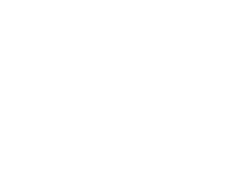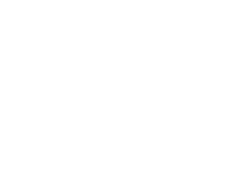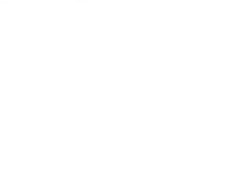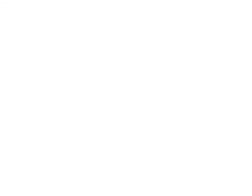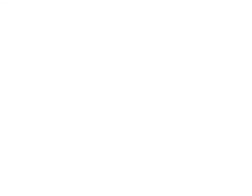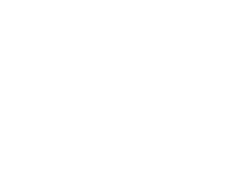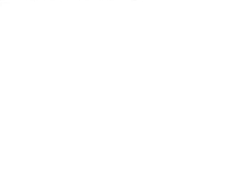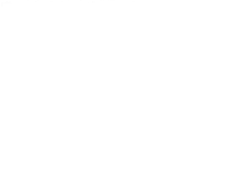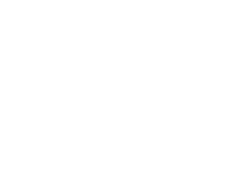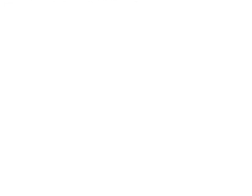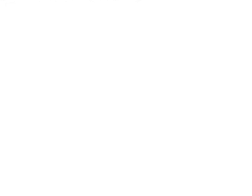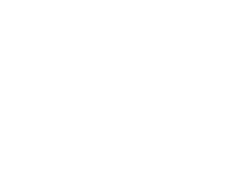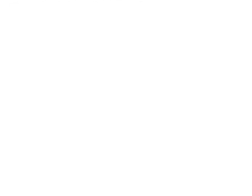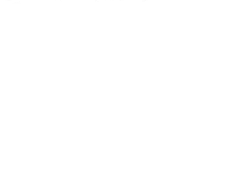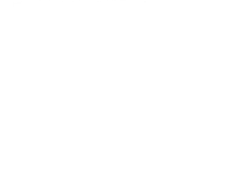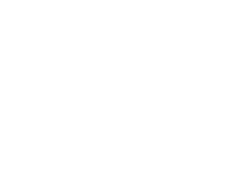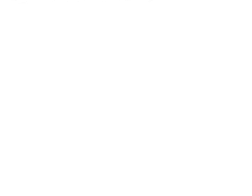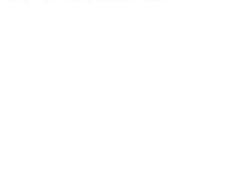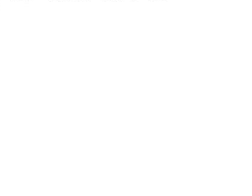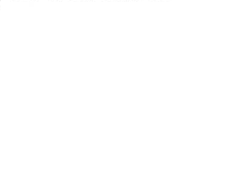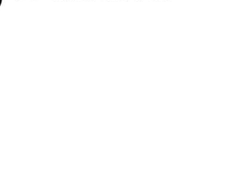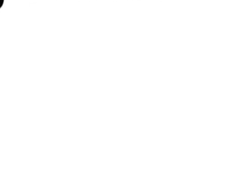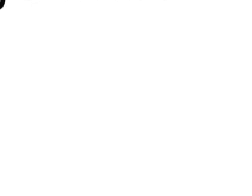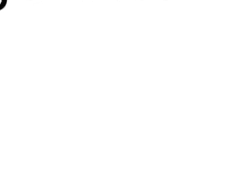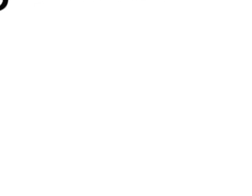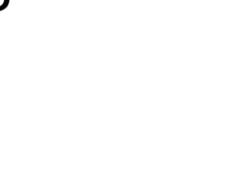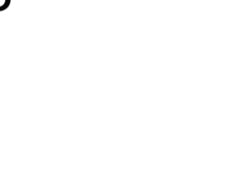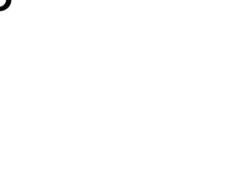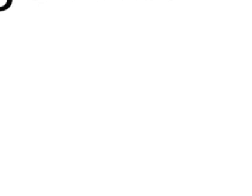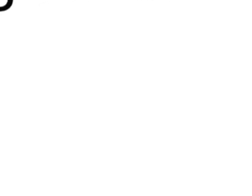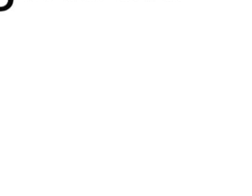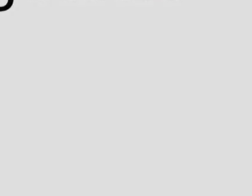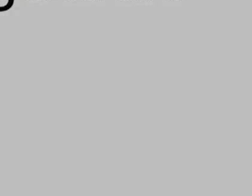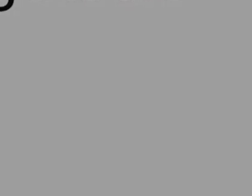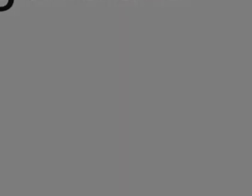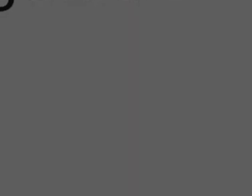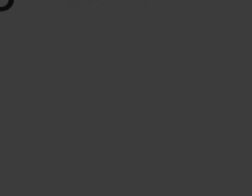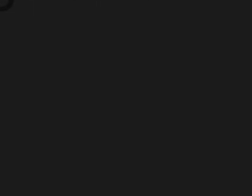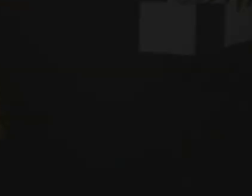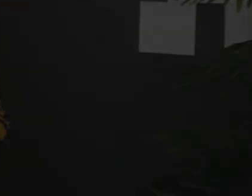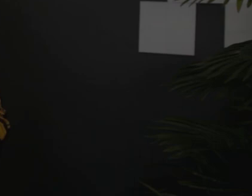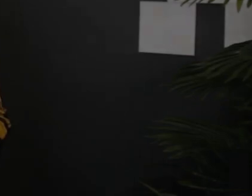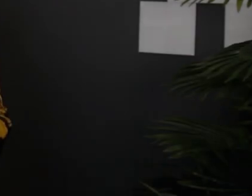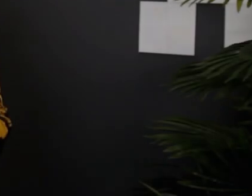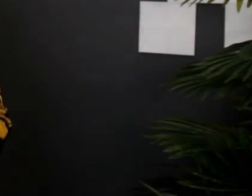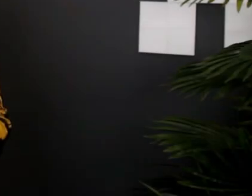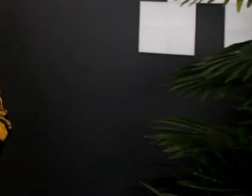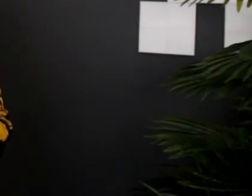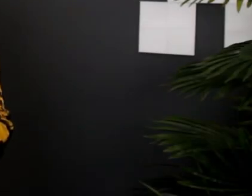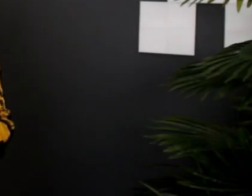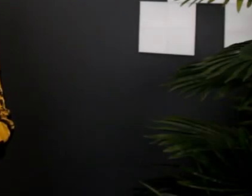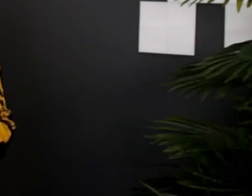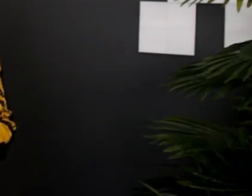Transcriber: Gosia Wheeler Reviewer: Anna Sobota